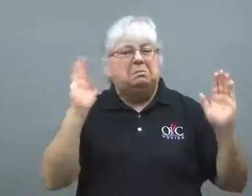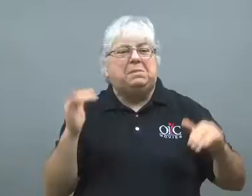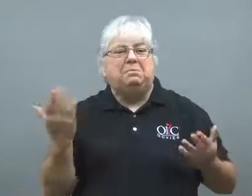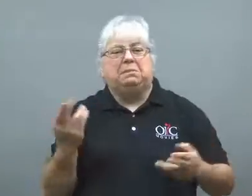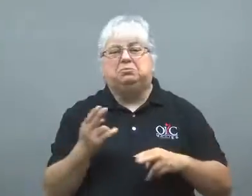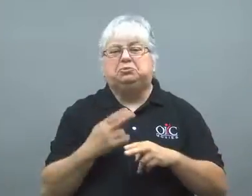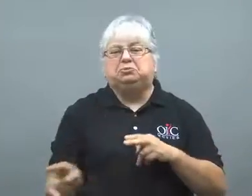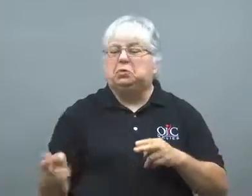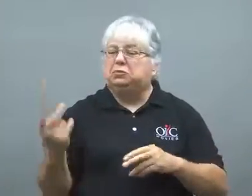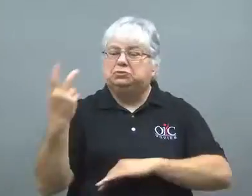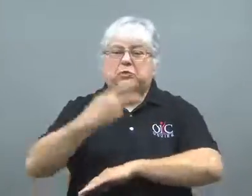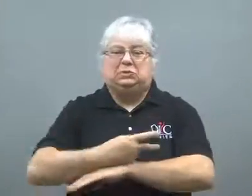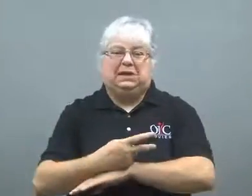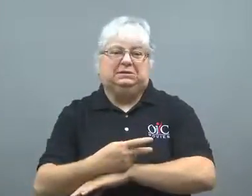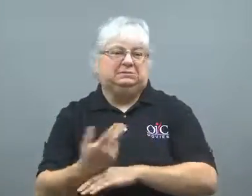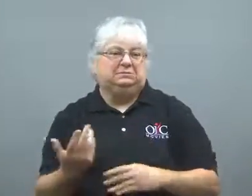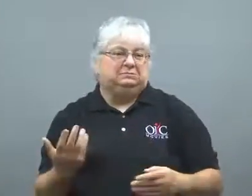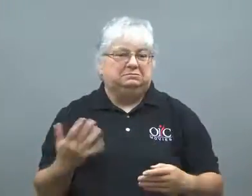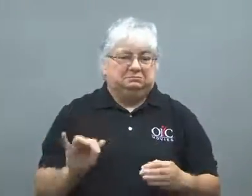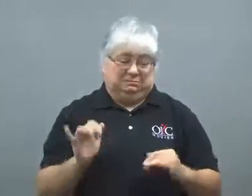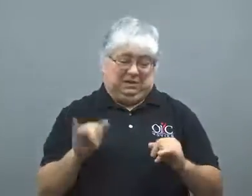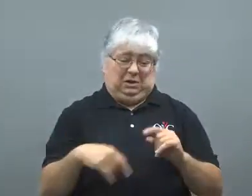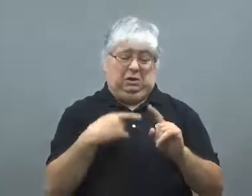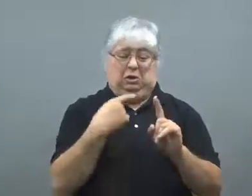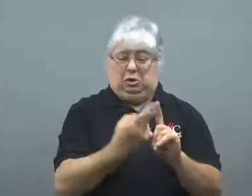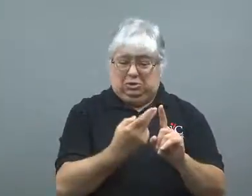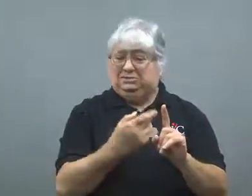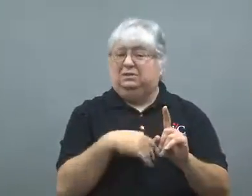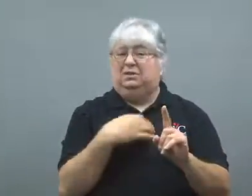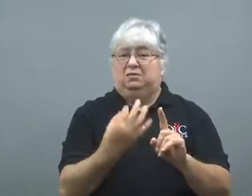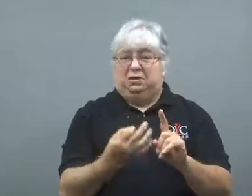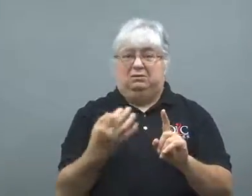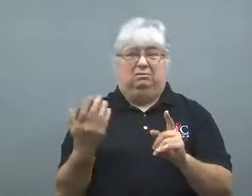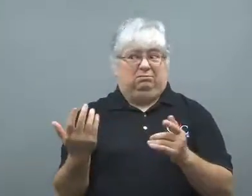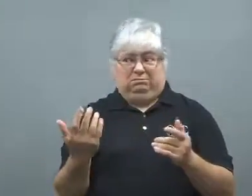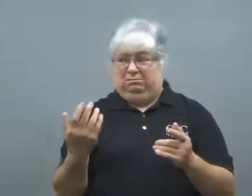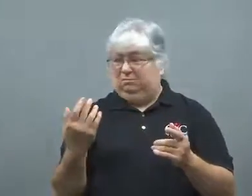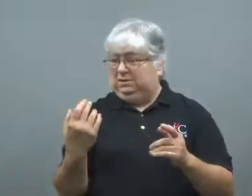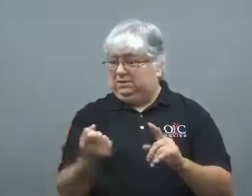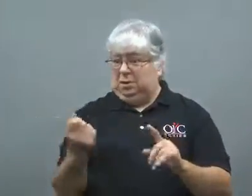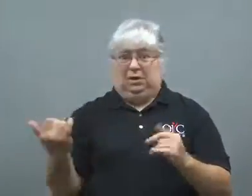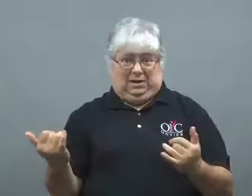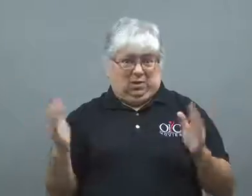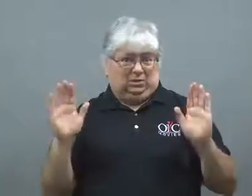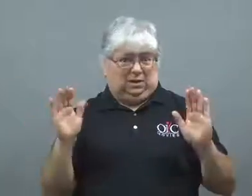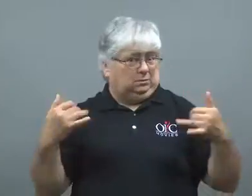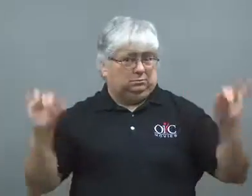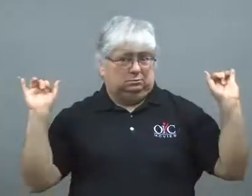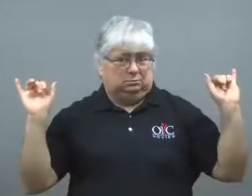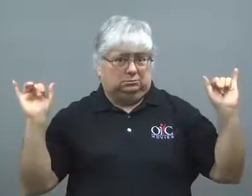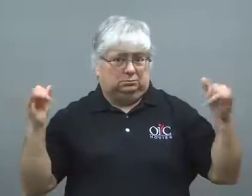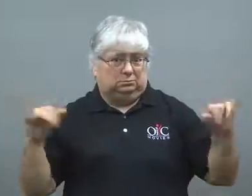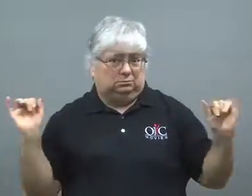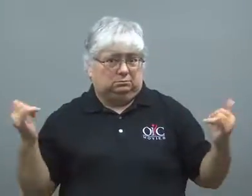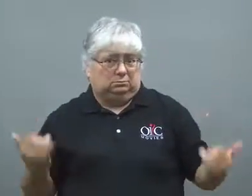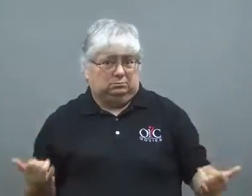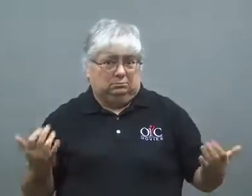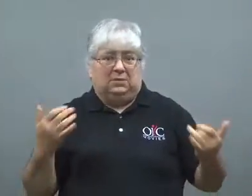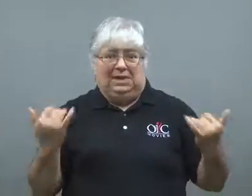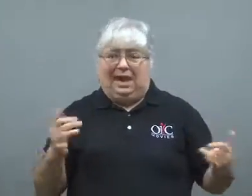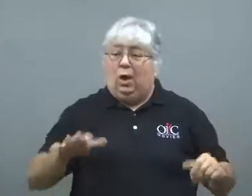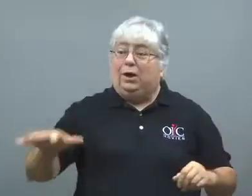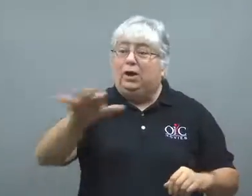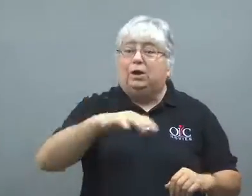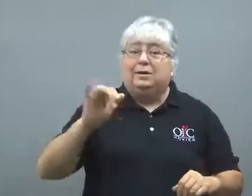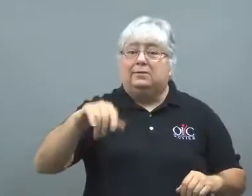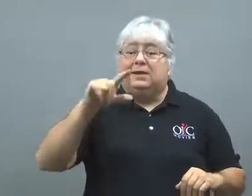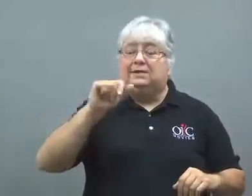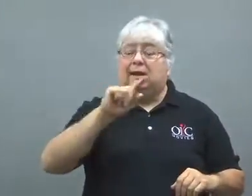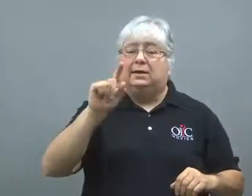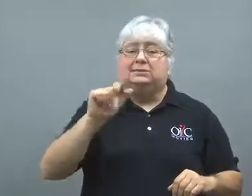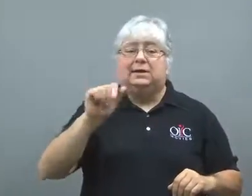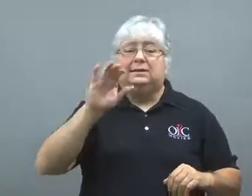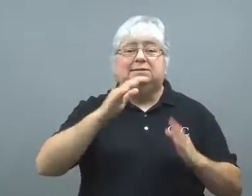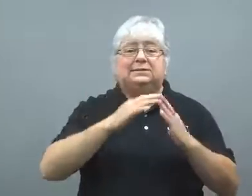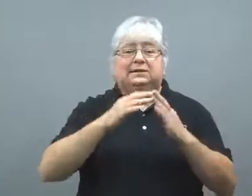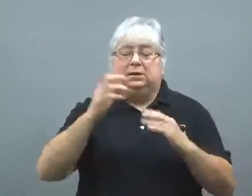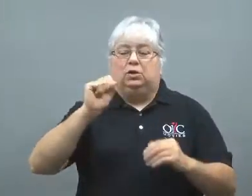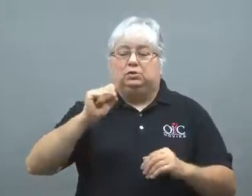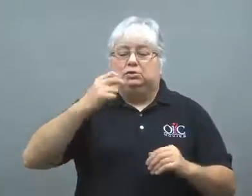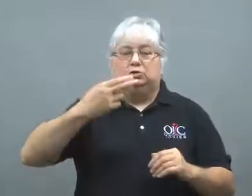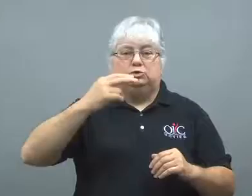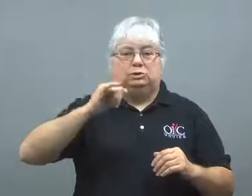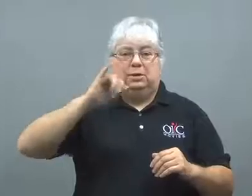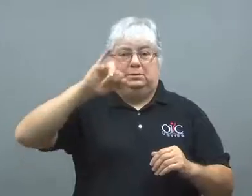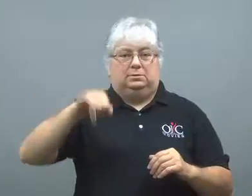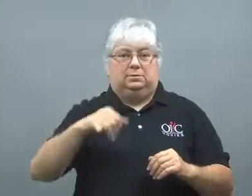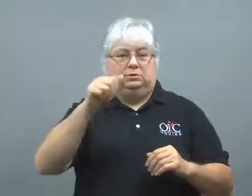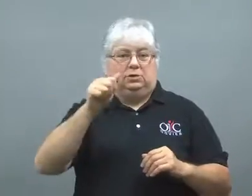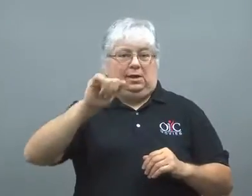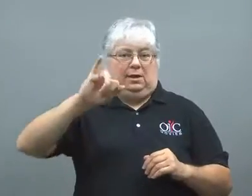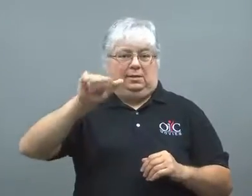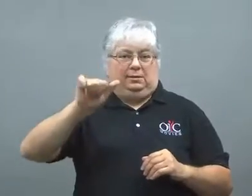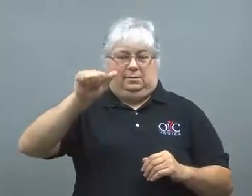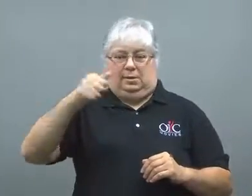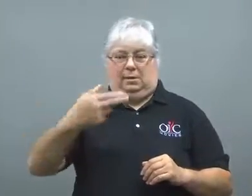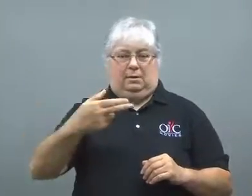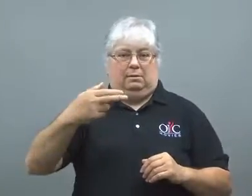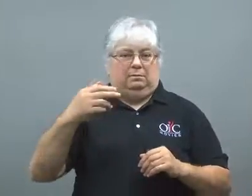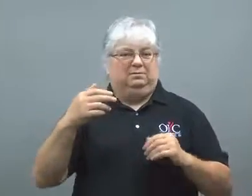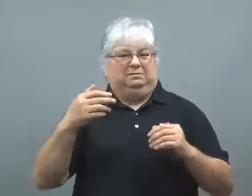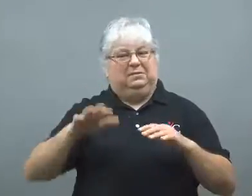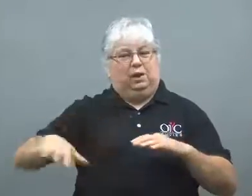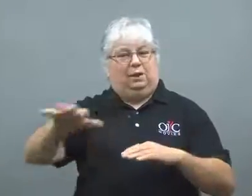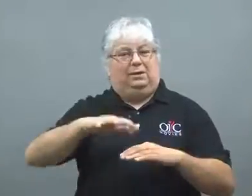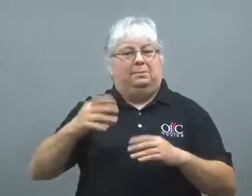The offensive was expected to take 2 days, but as of Sunday, it was still going on.